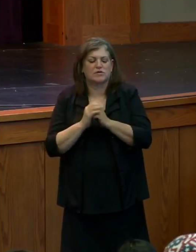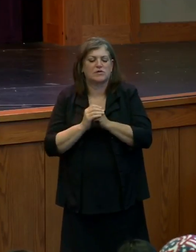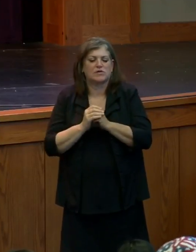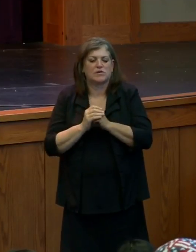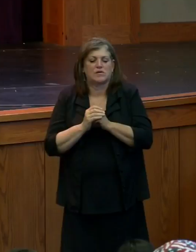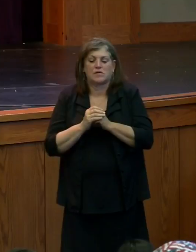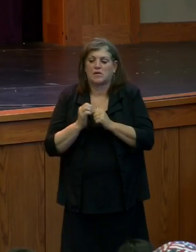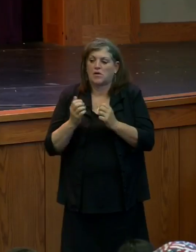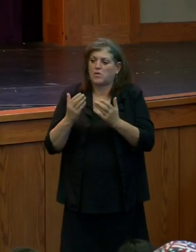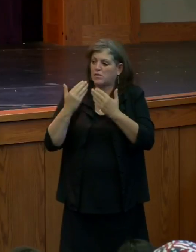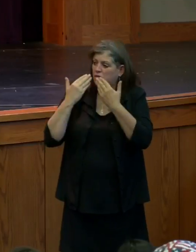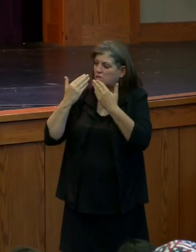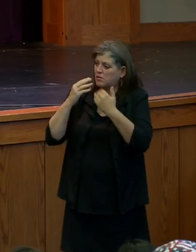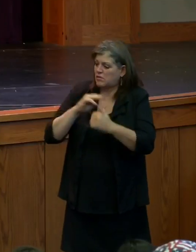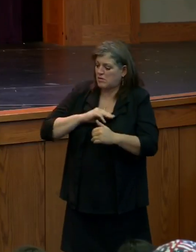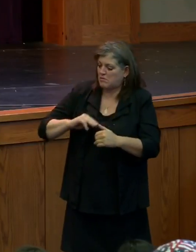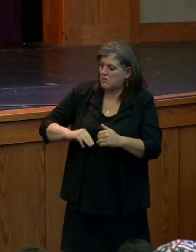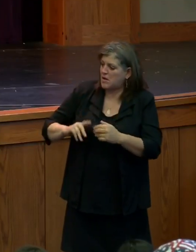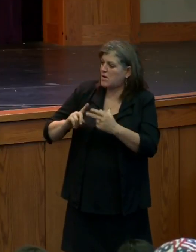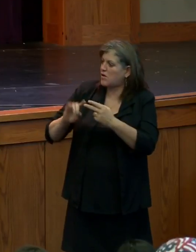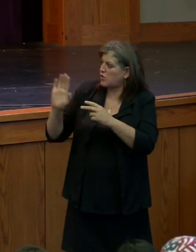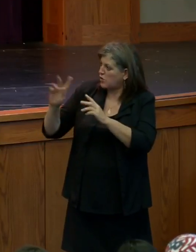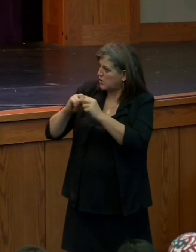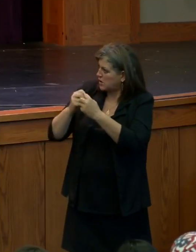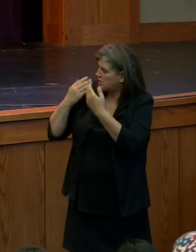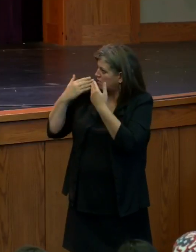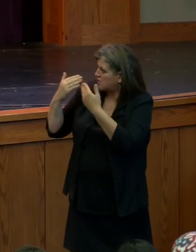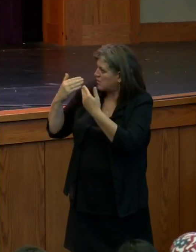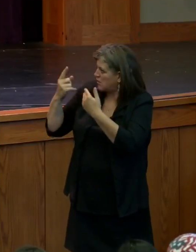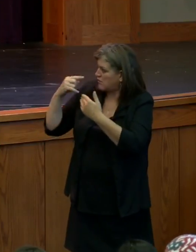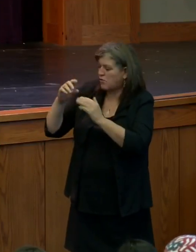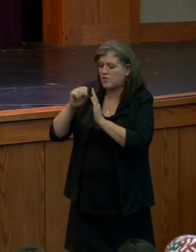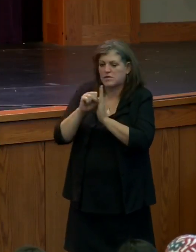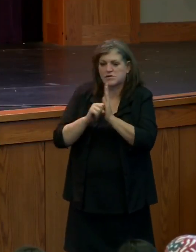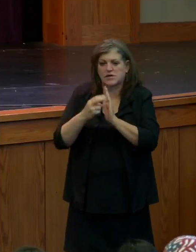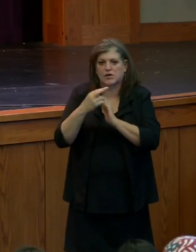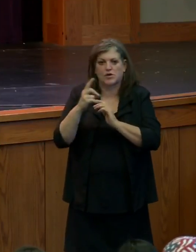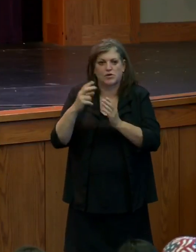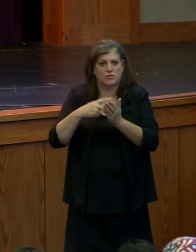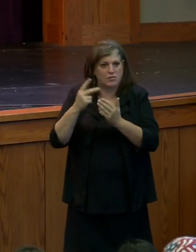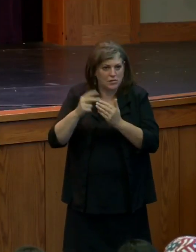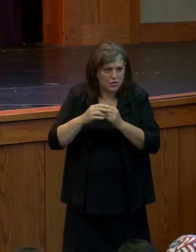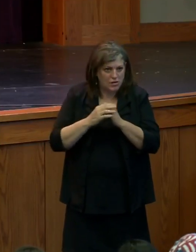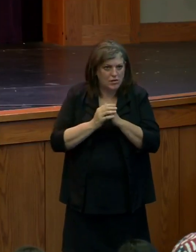I WOULD LIKE TO THANK THE MAYOR AND HER TEAM FOR THE STATEHOOD INITIATIVE.